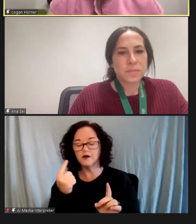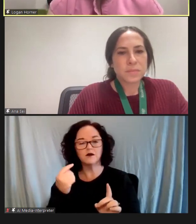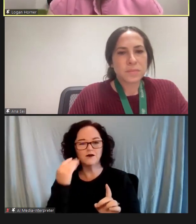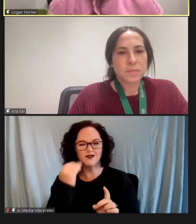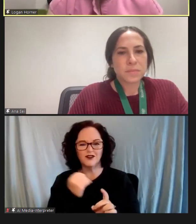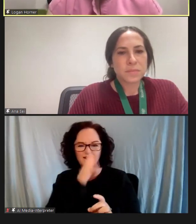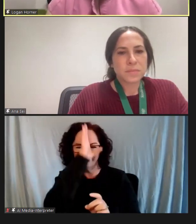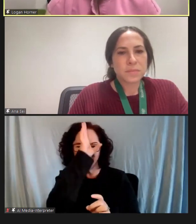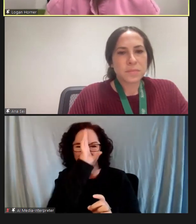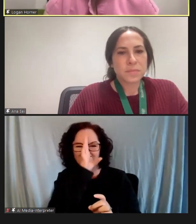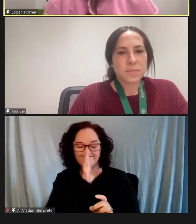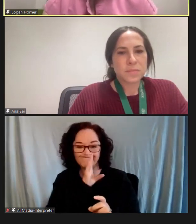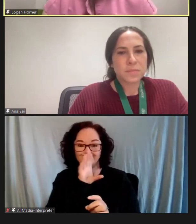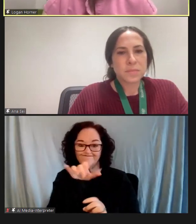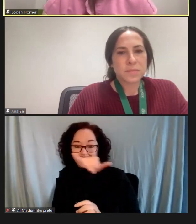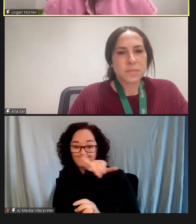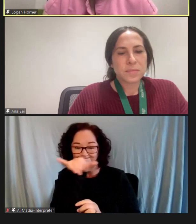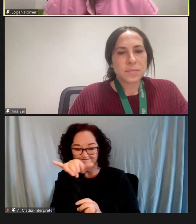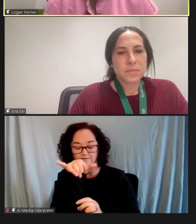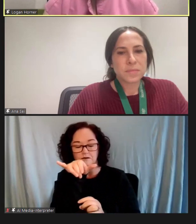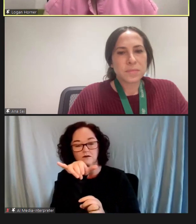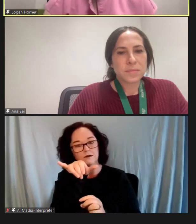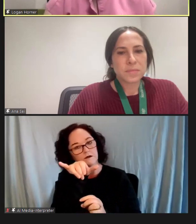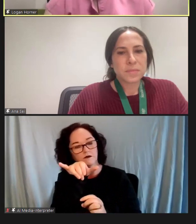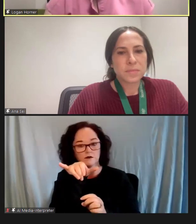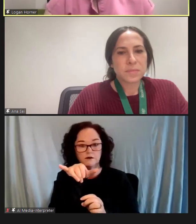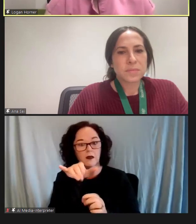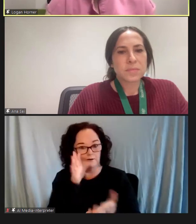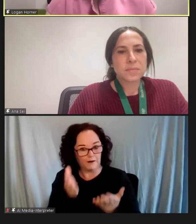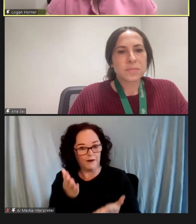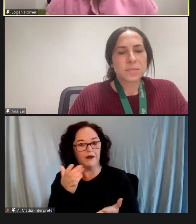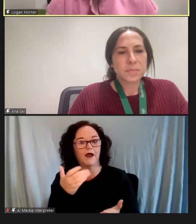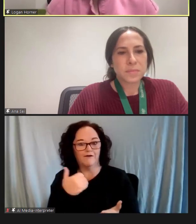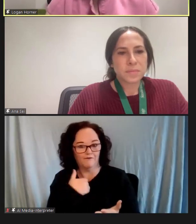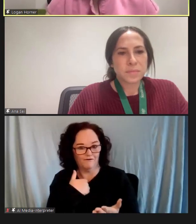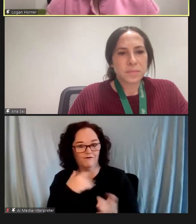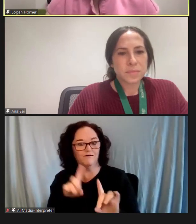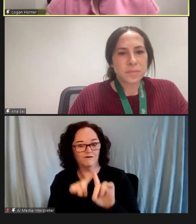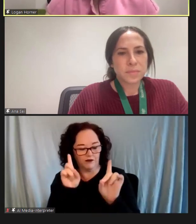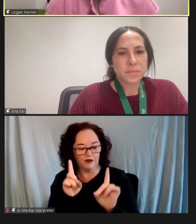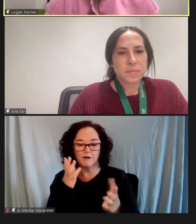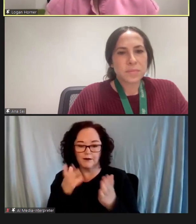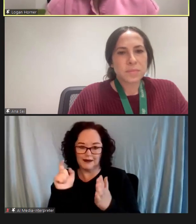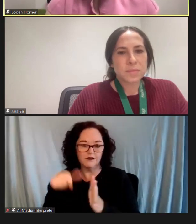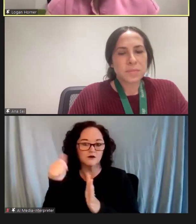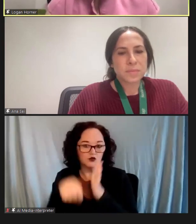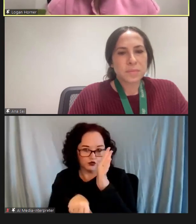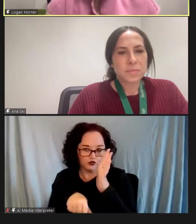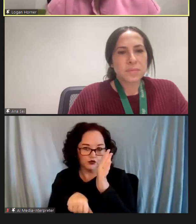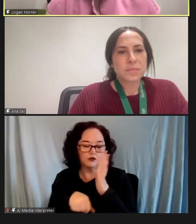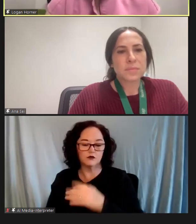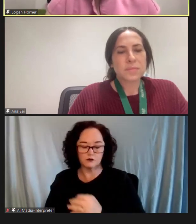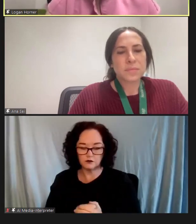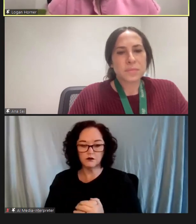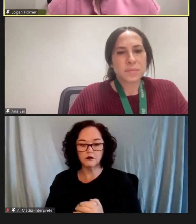mean we have to have some surgeries so we may have some downtime of hearing it